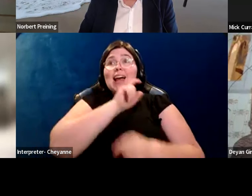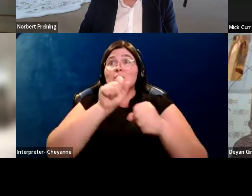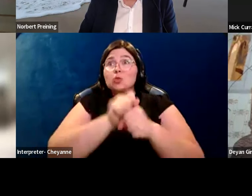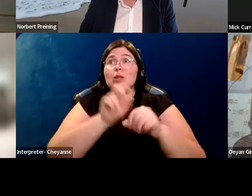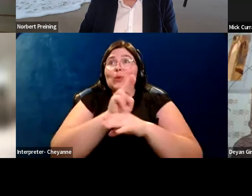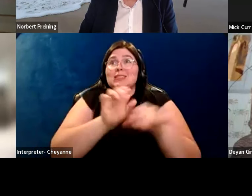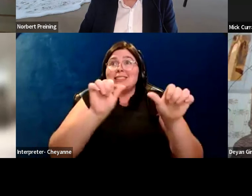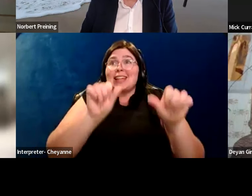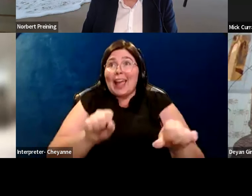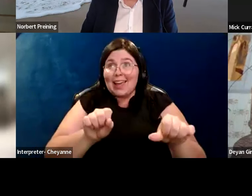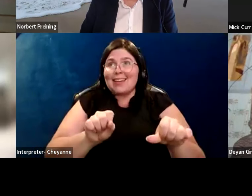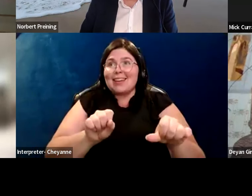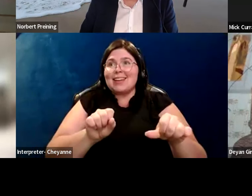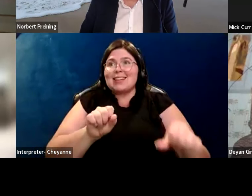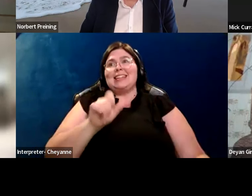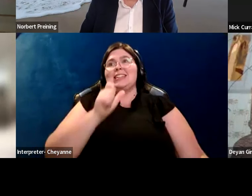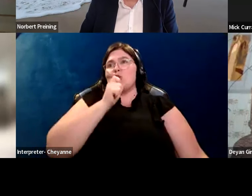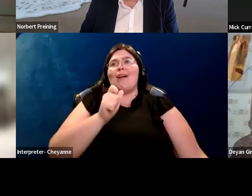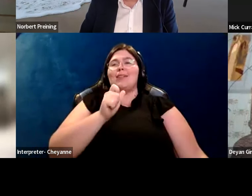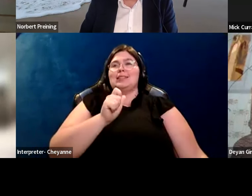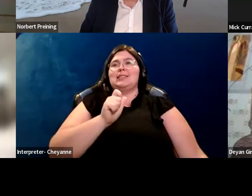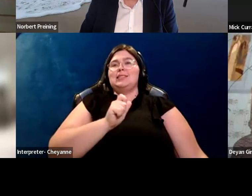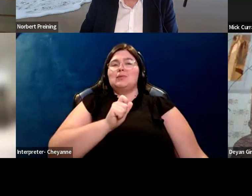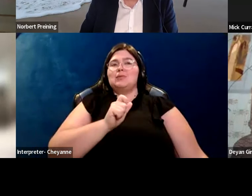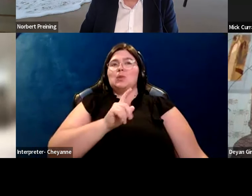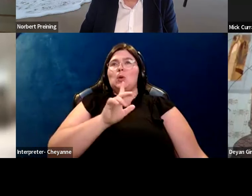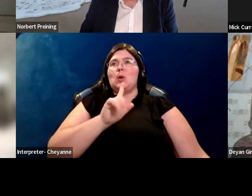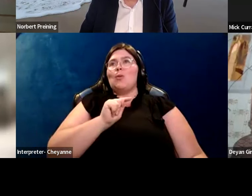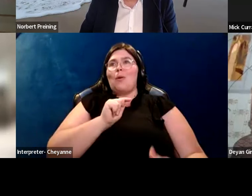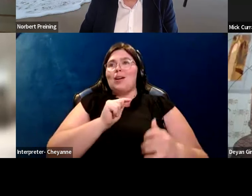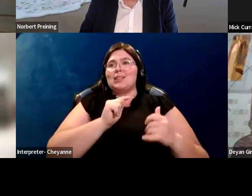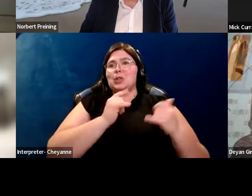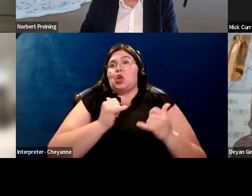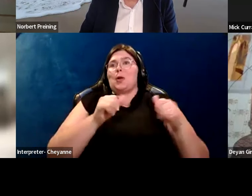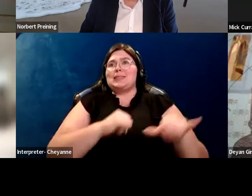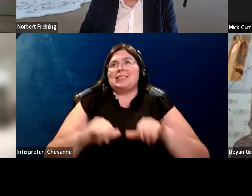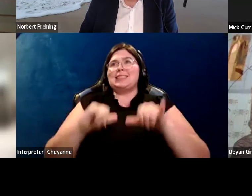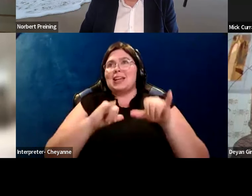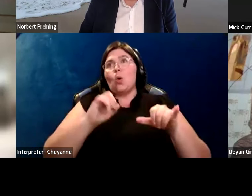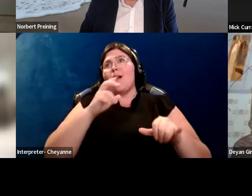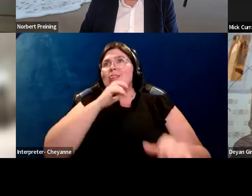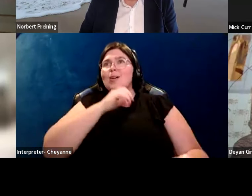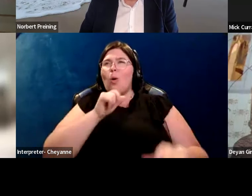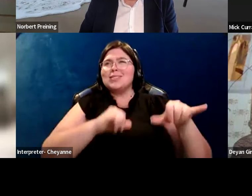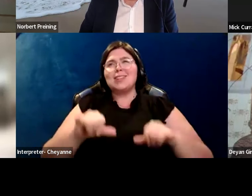accessible PDFs, not what the current standard is, so the old standard.